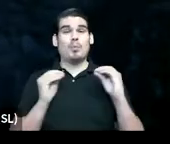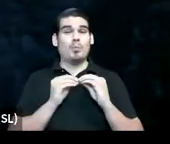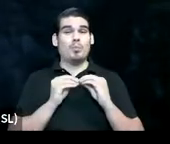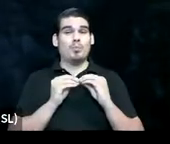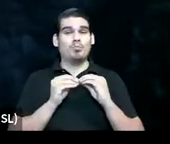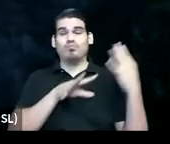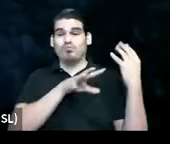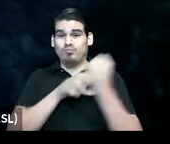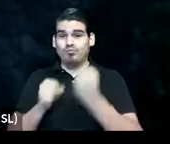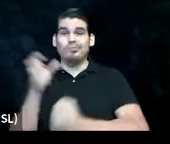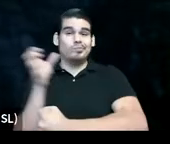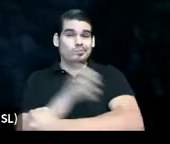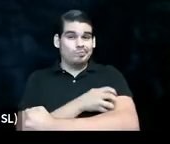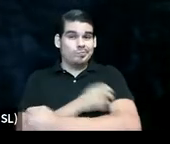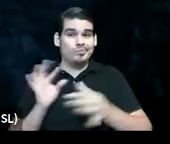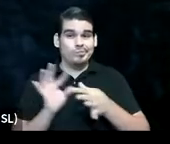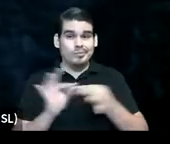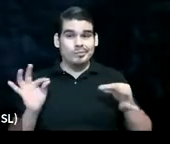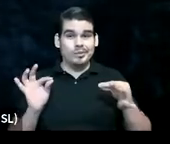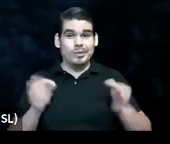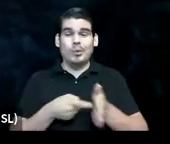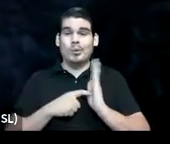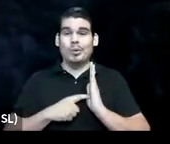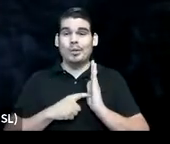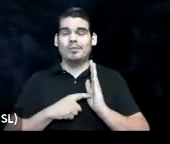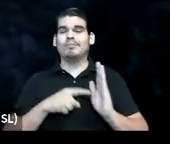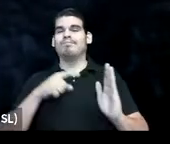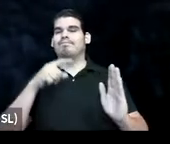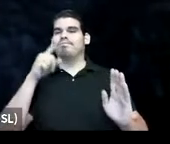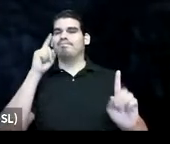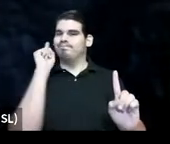try to want to cut out all the fluff and so you want to make sure you only really put in there.